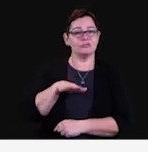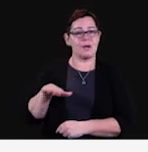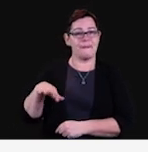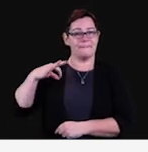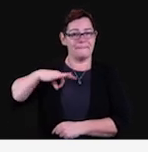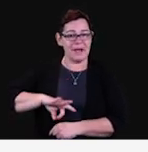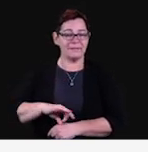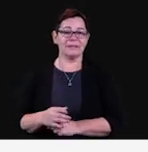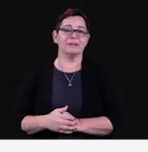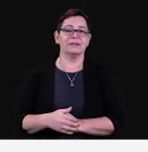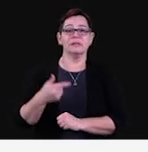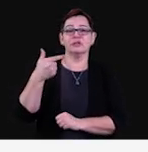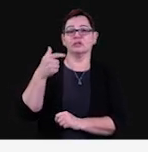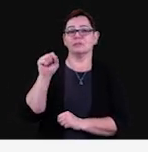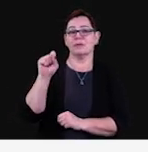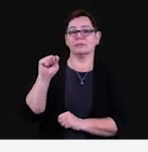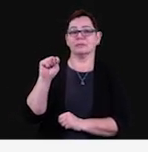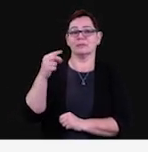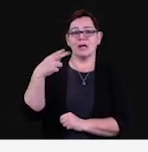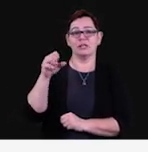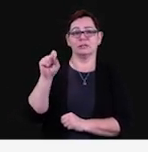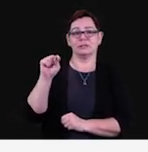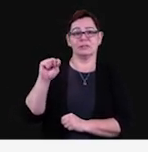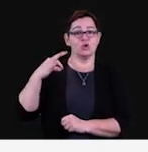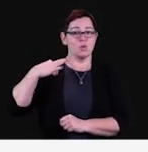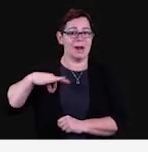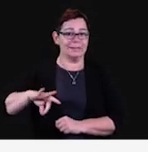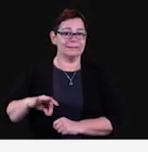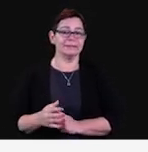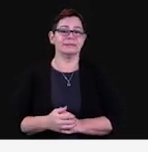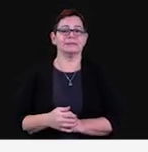The disability tax credit The child disability benefit